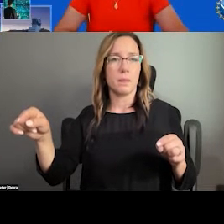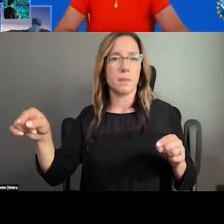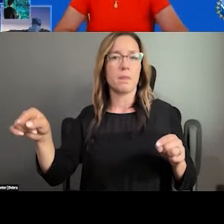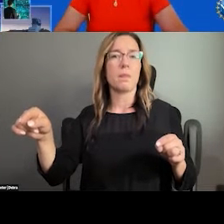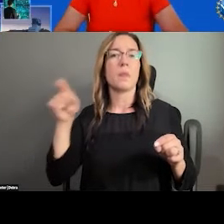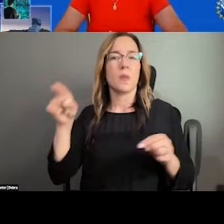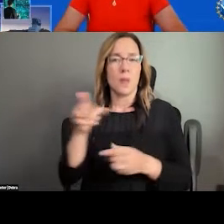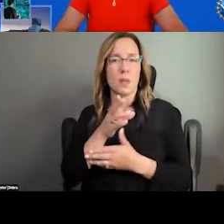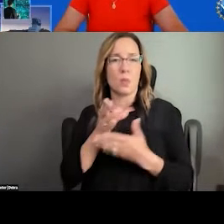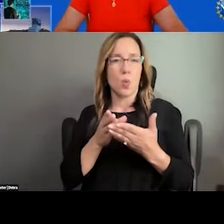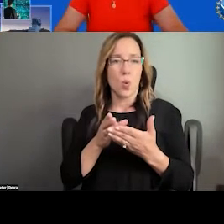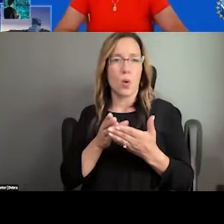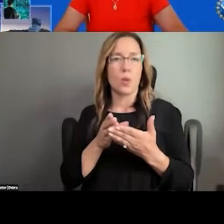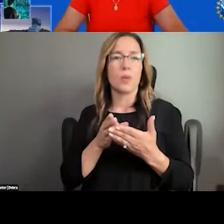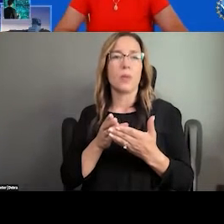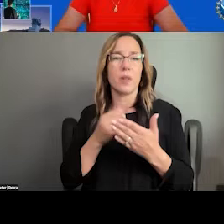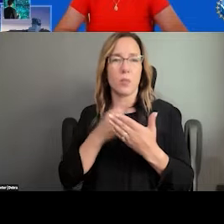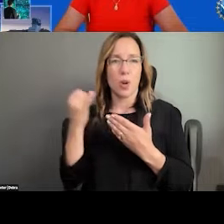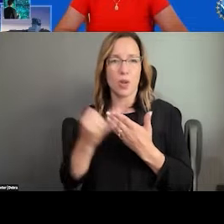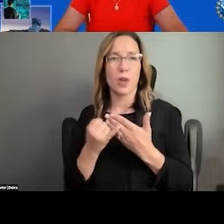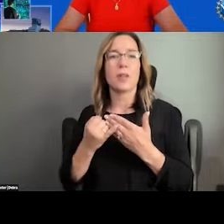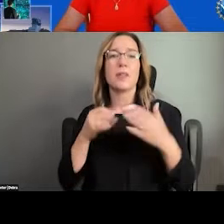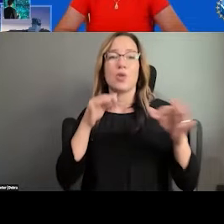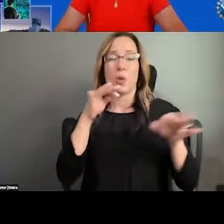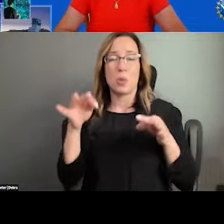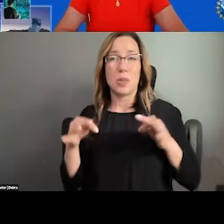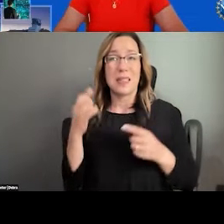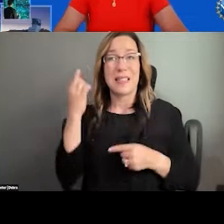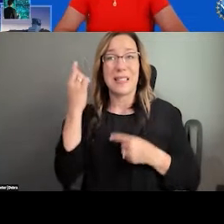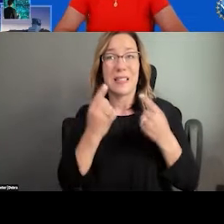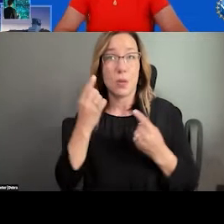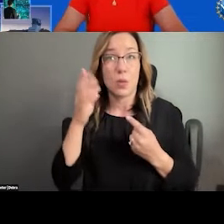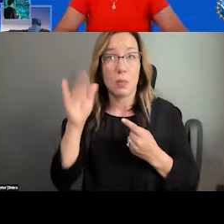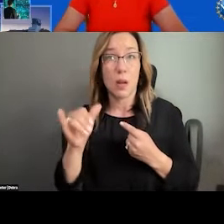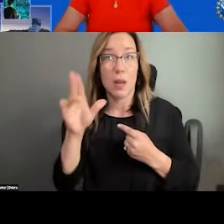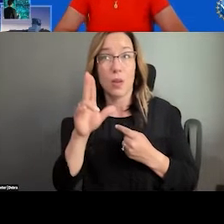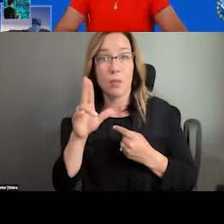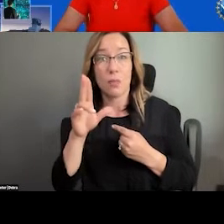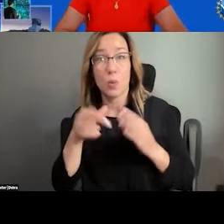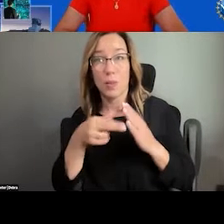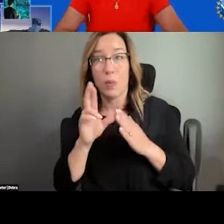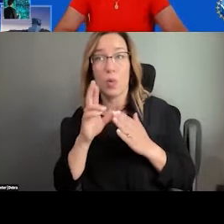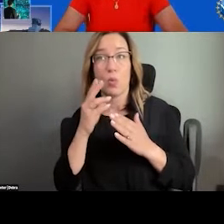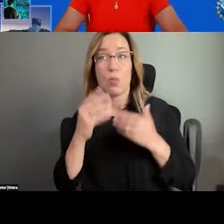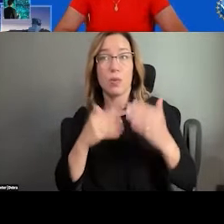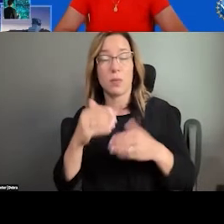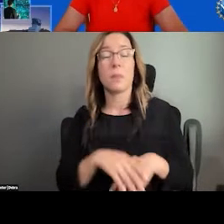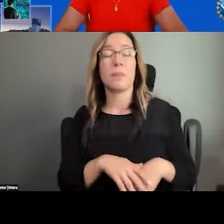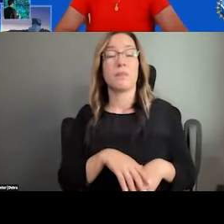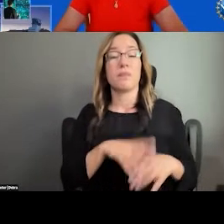considered by the entire review process. Everything from the individual program officer that receives